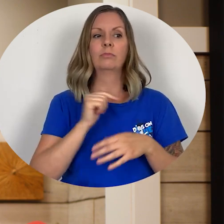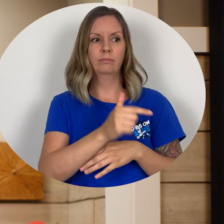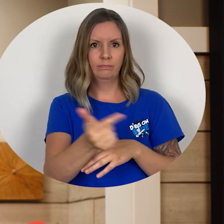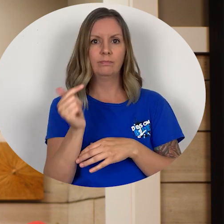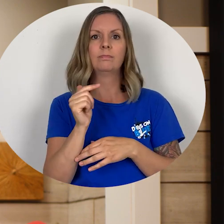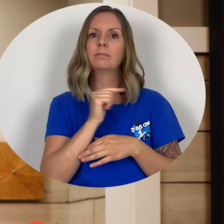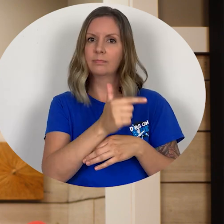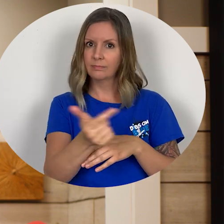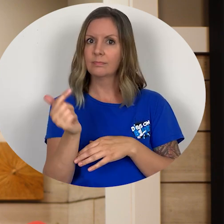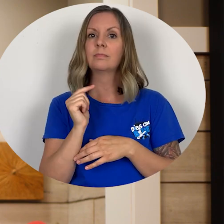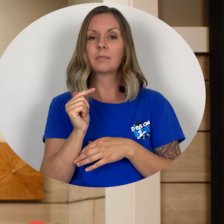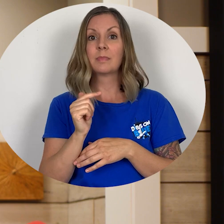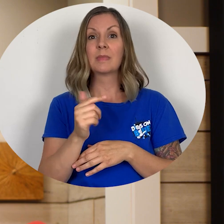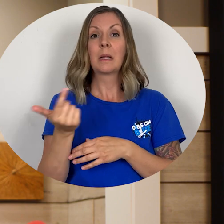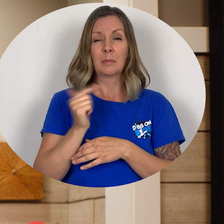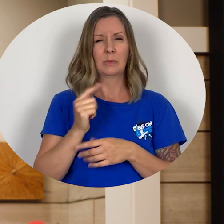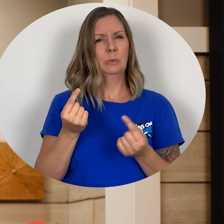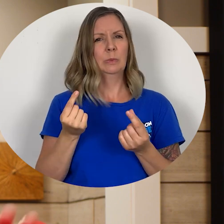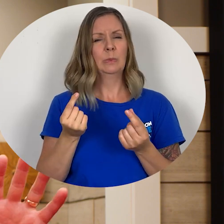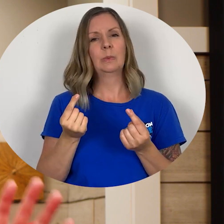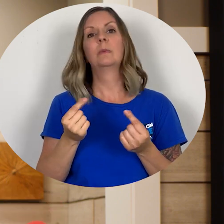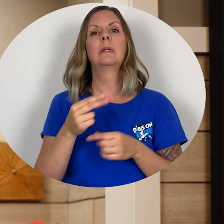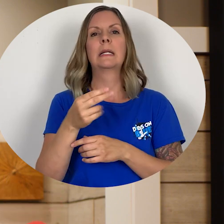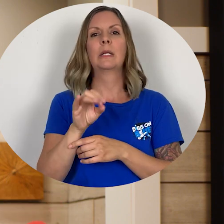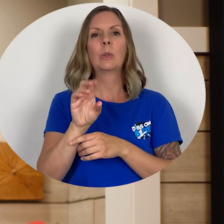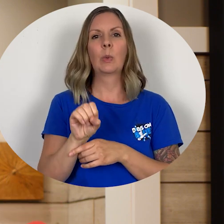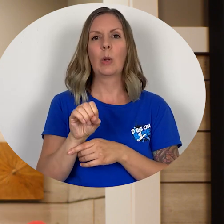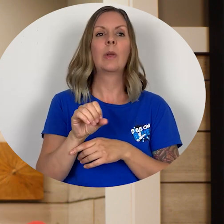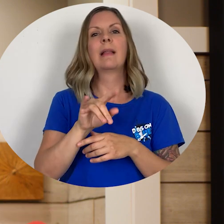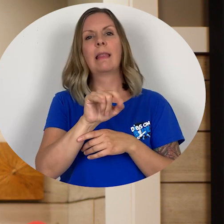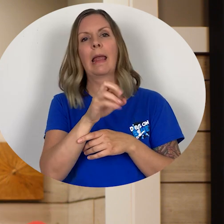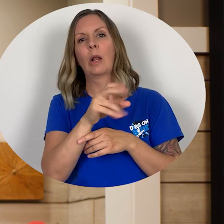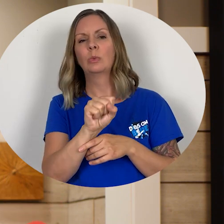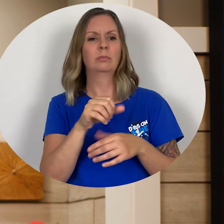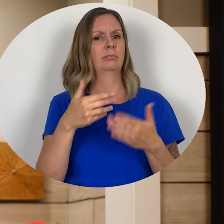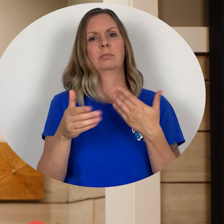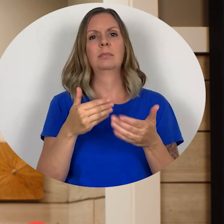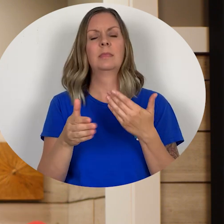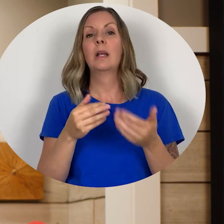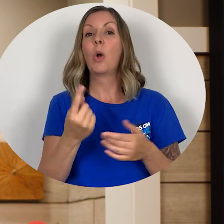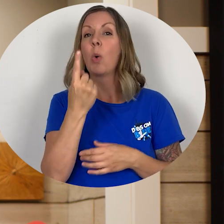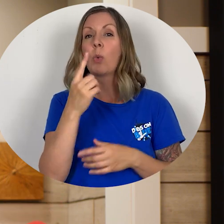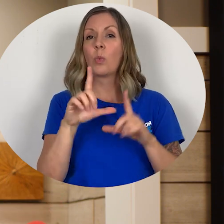table. And on a person’s turn, whether playing as the Hero team or as Thanos, they will draw